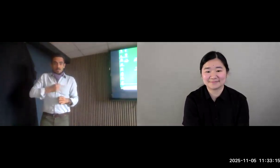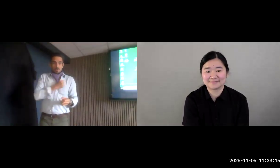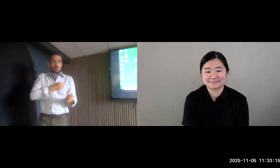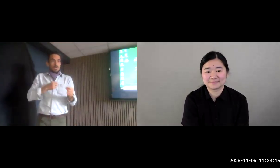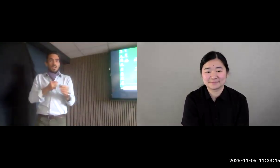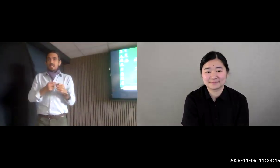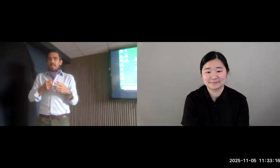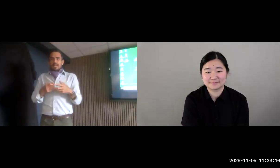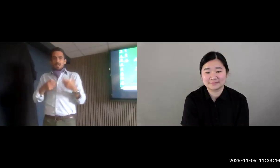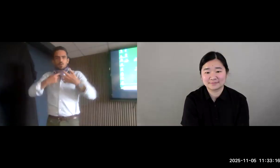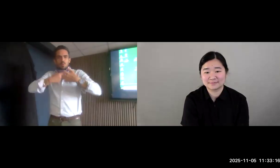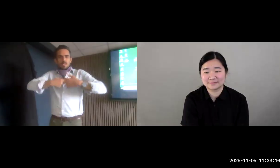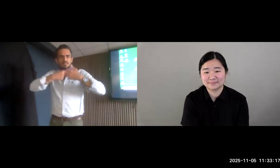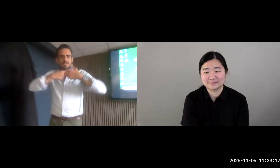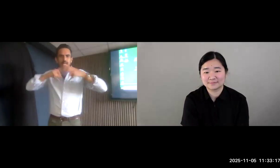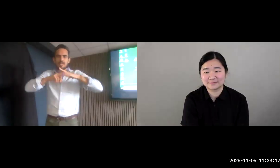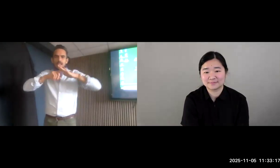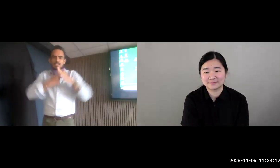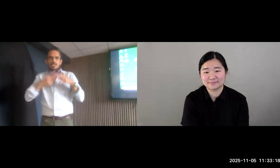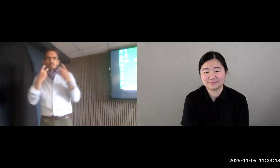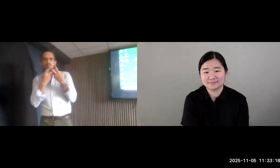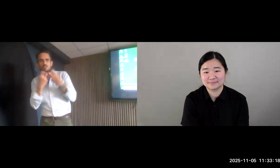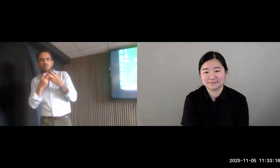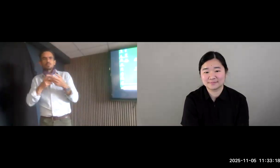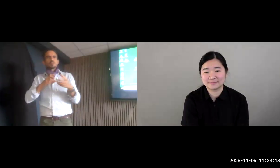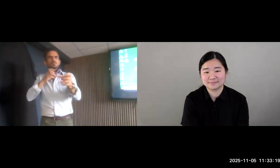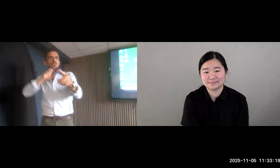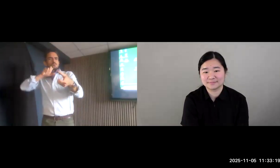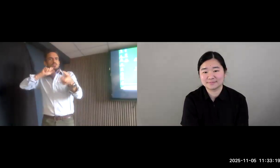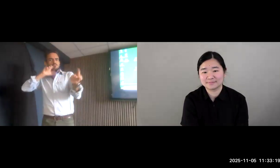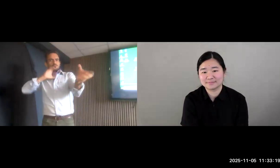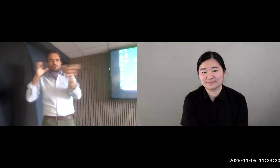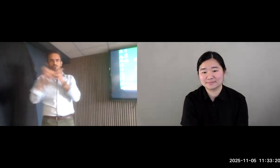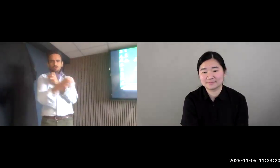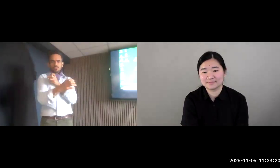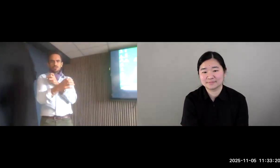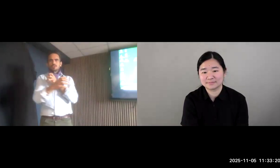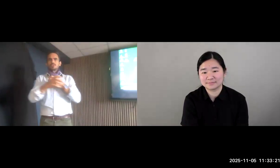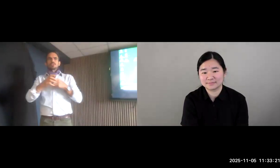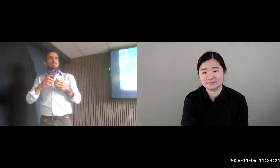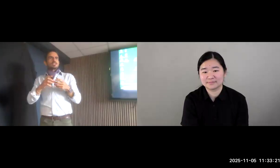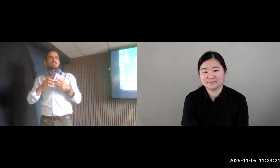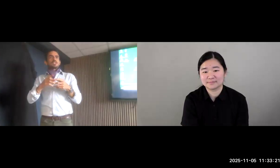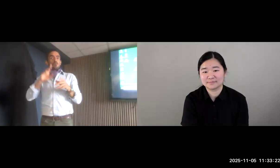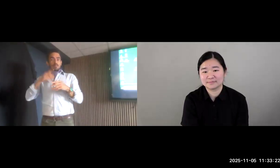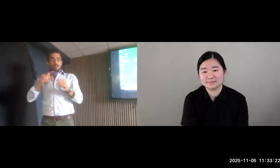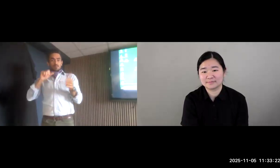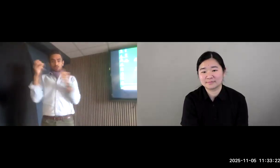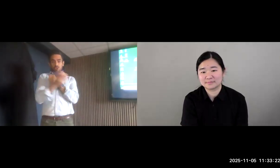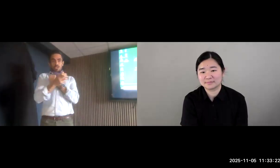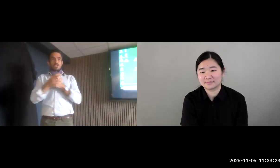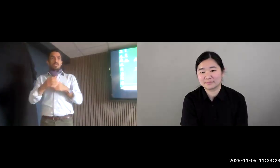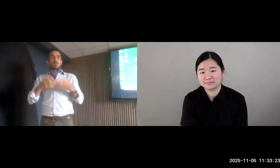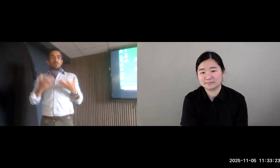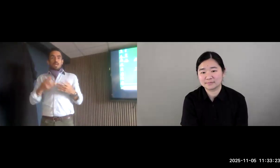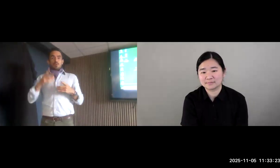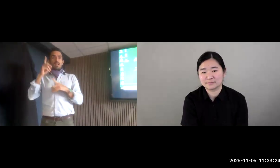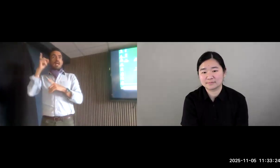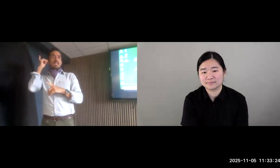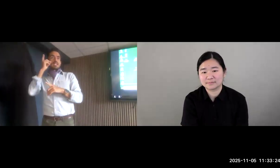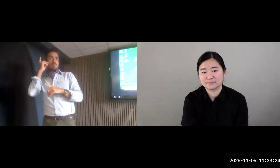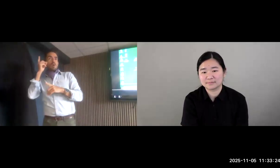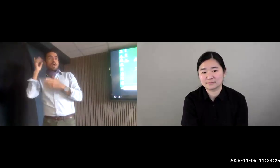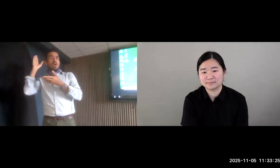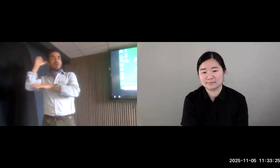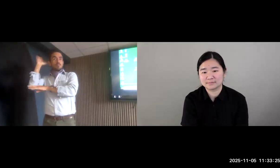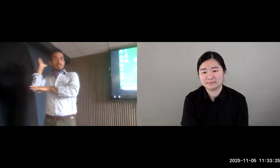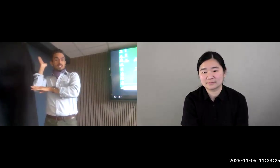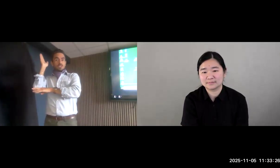Sorry about this. We're just having some technical issues.